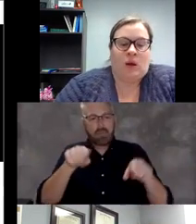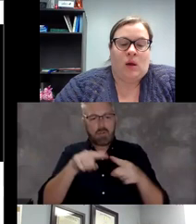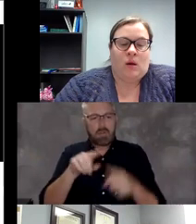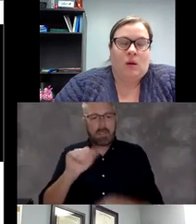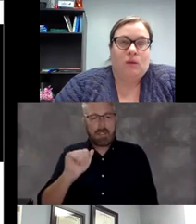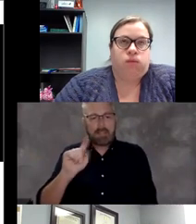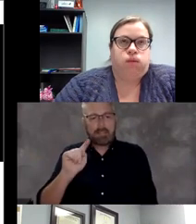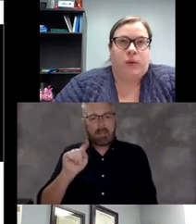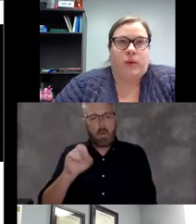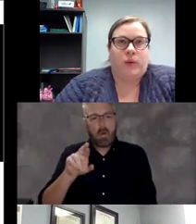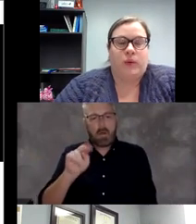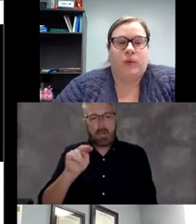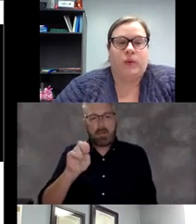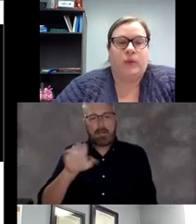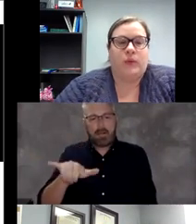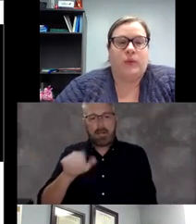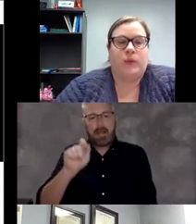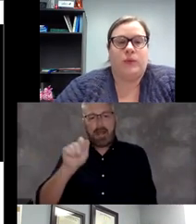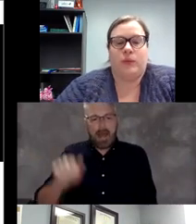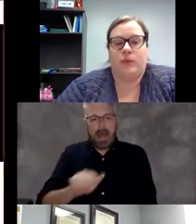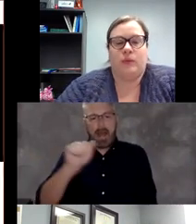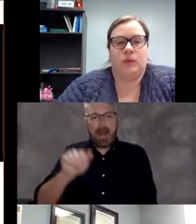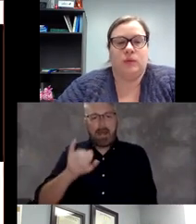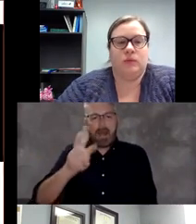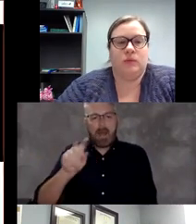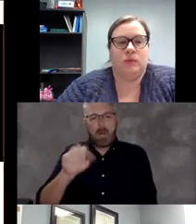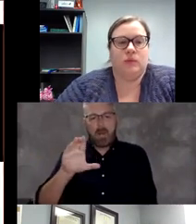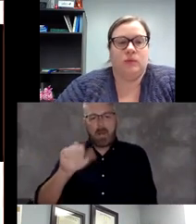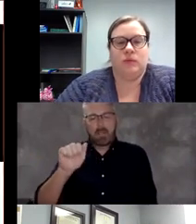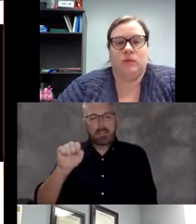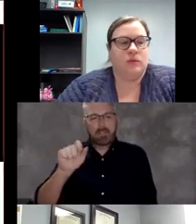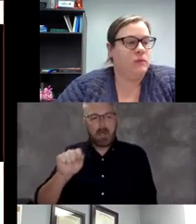THE SCREEN. AS SONCI SAID, WE ENCOURAGE YOU